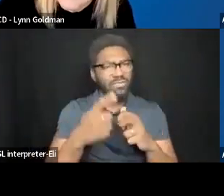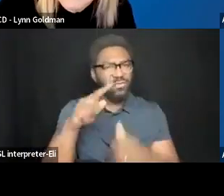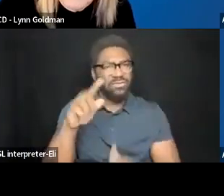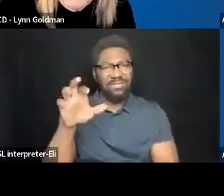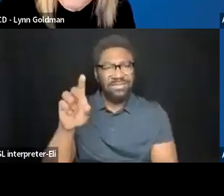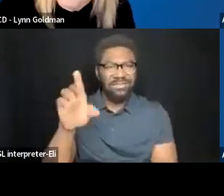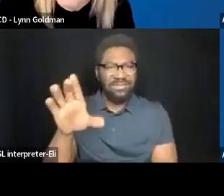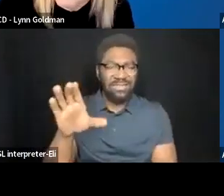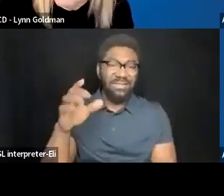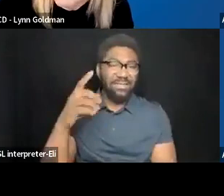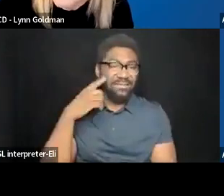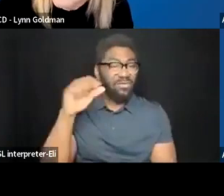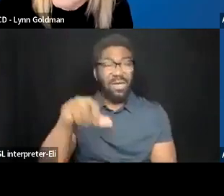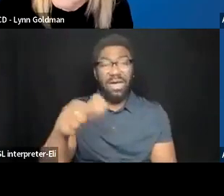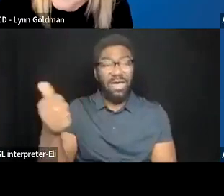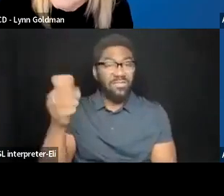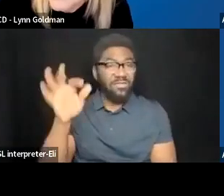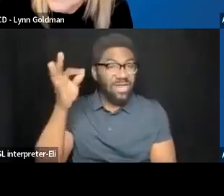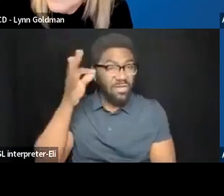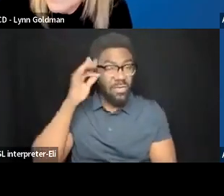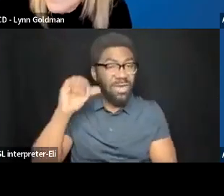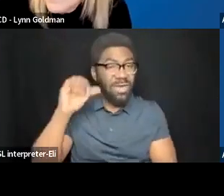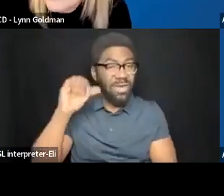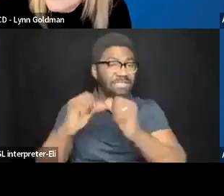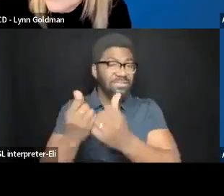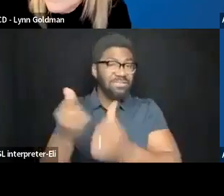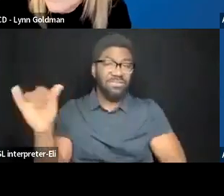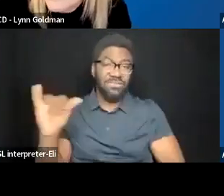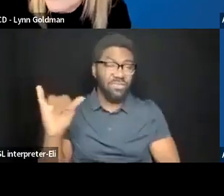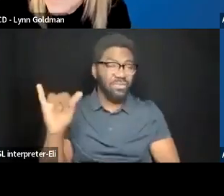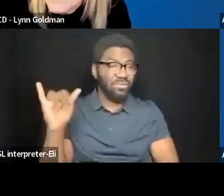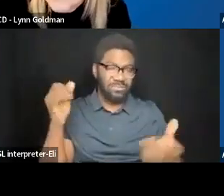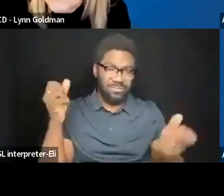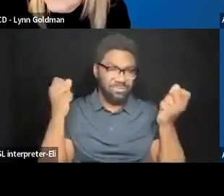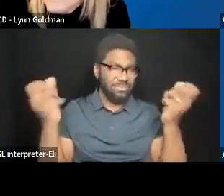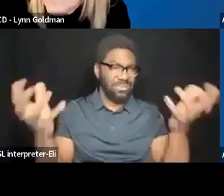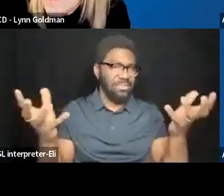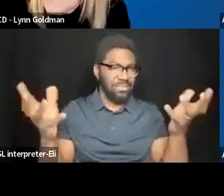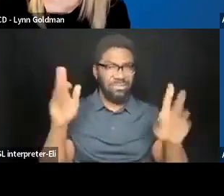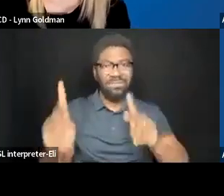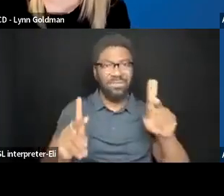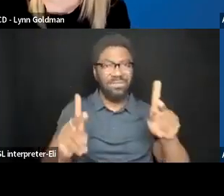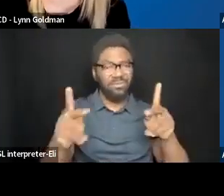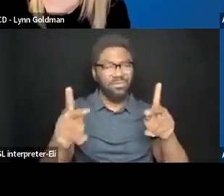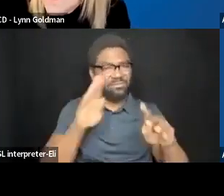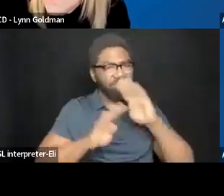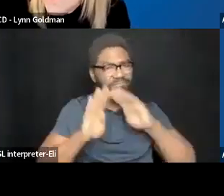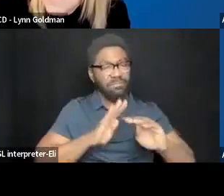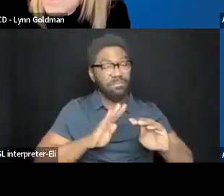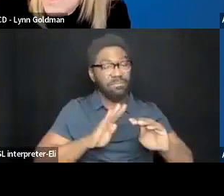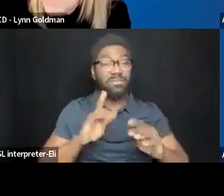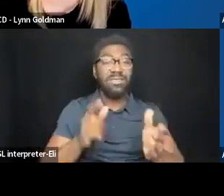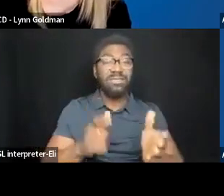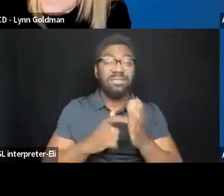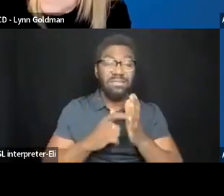for some of the other federal agencies as well. And the need to bring in the external experts, definitely.